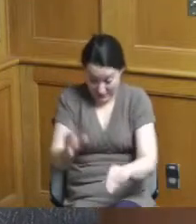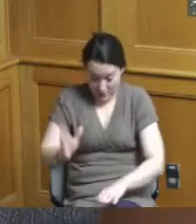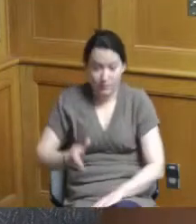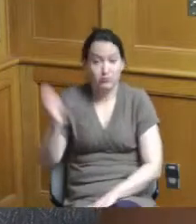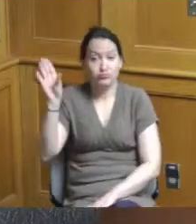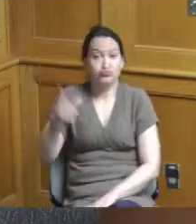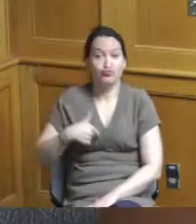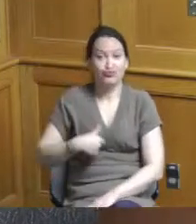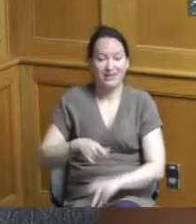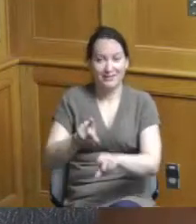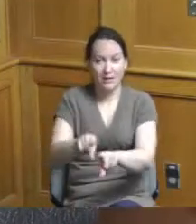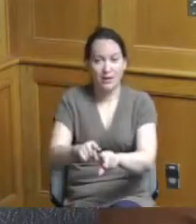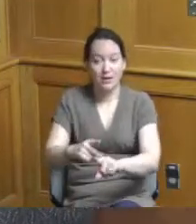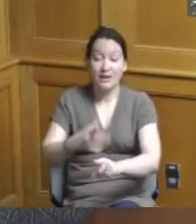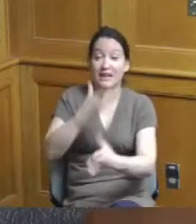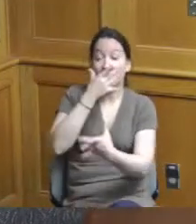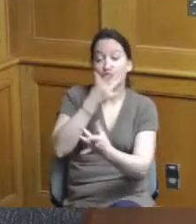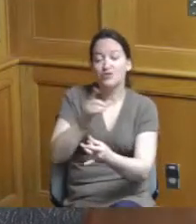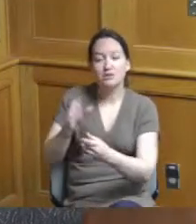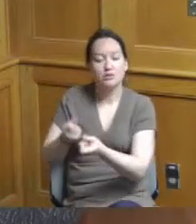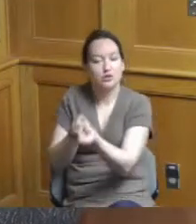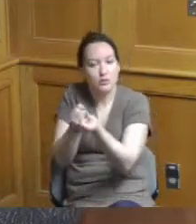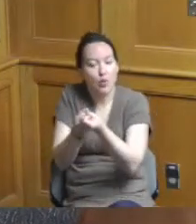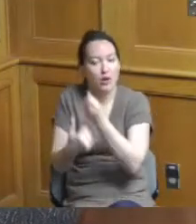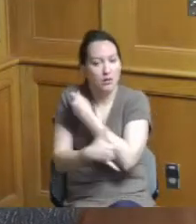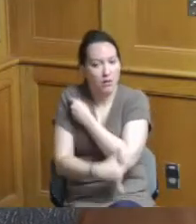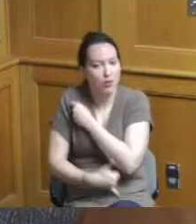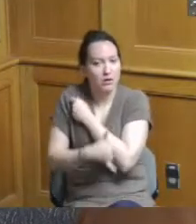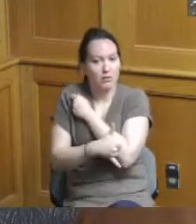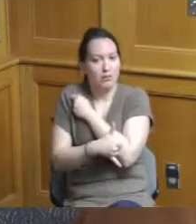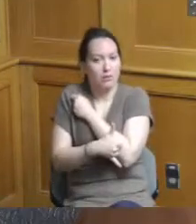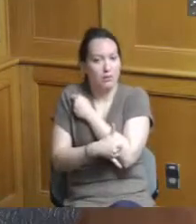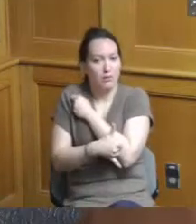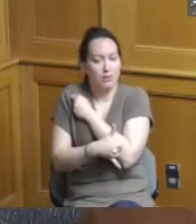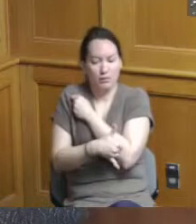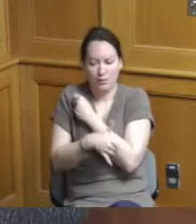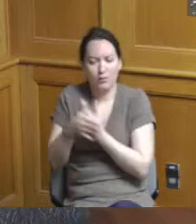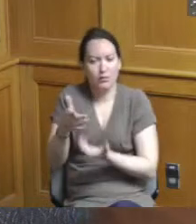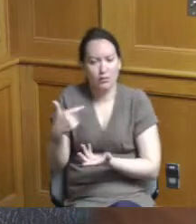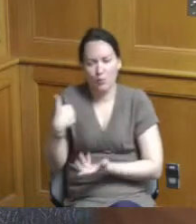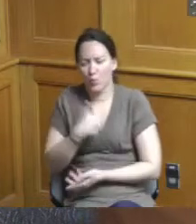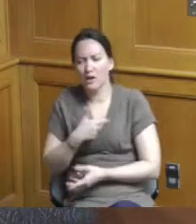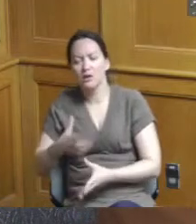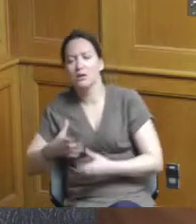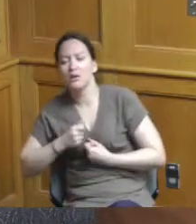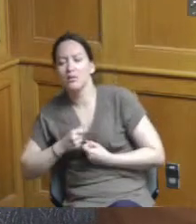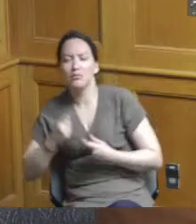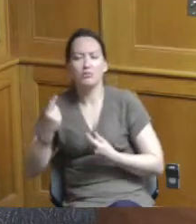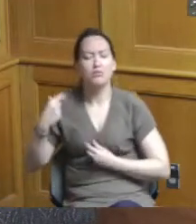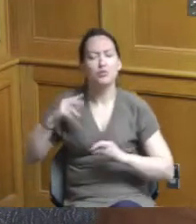from the table of the interest of the county and what can we get for what we have done my